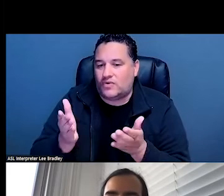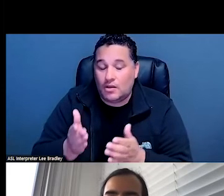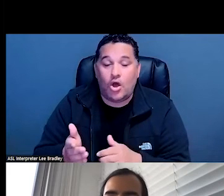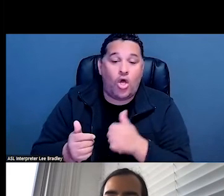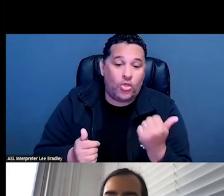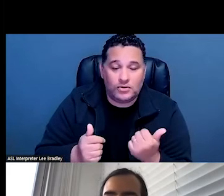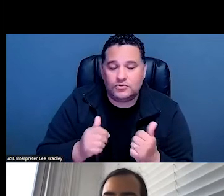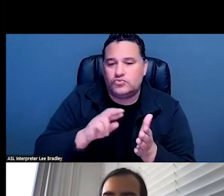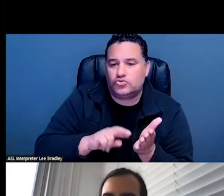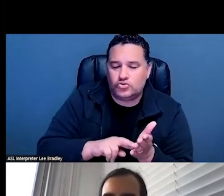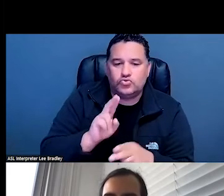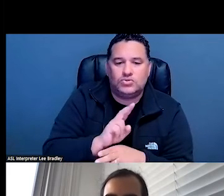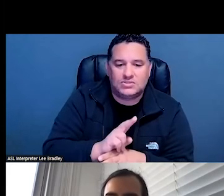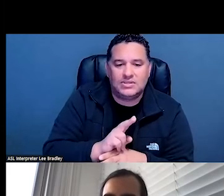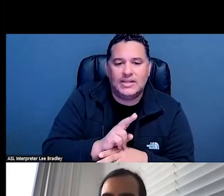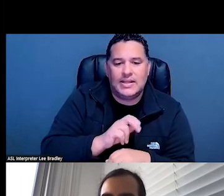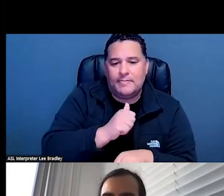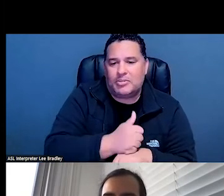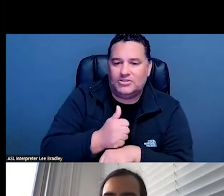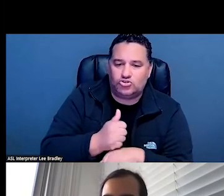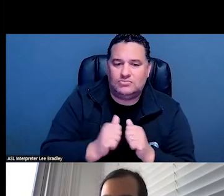RESEARCH OPPORTUNITIES, SPECIFICALLY IN CRISIS RESPONSE SERVICES. AND